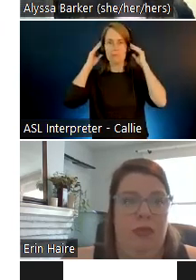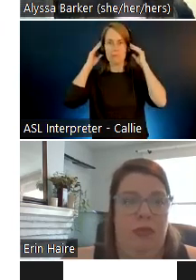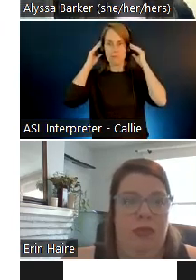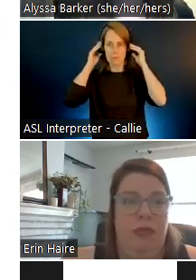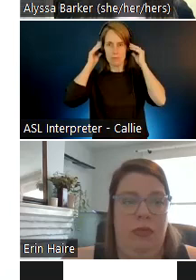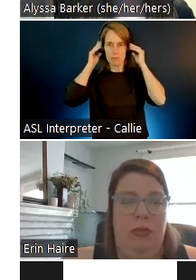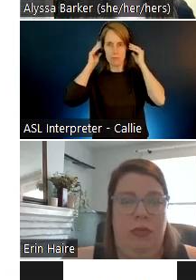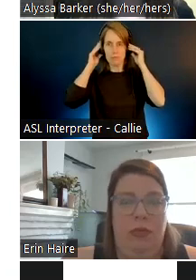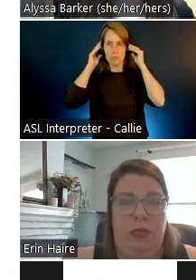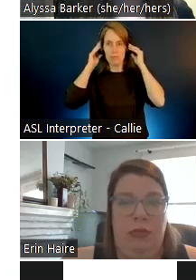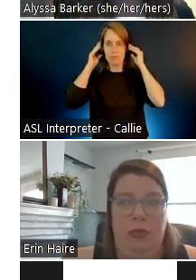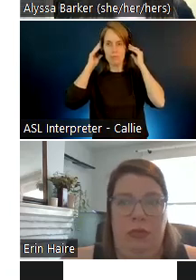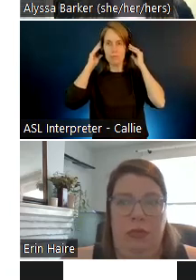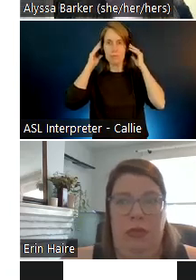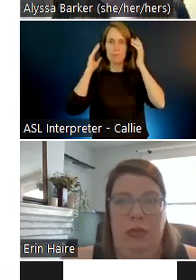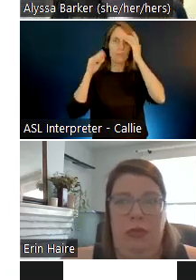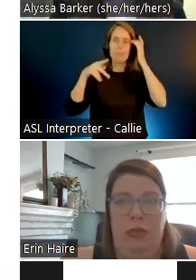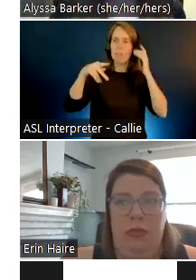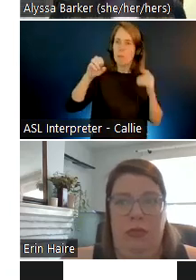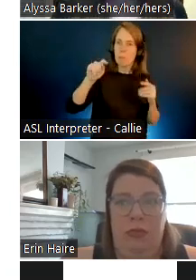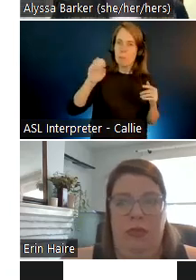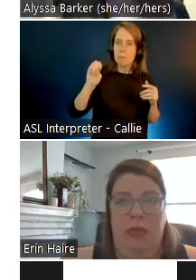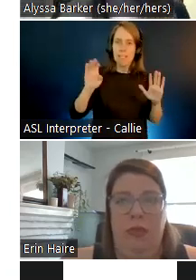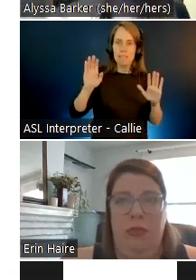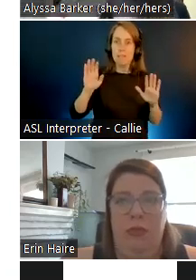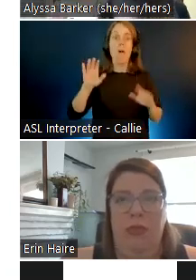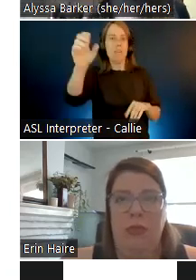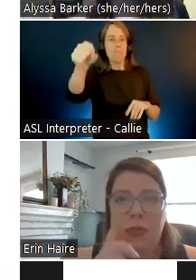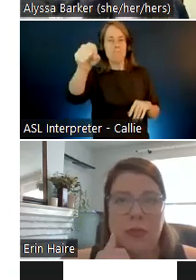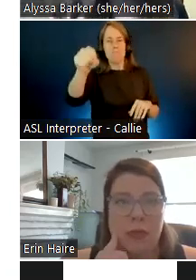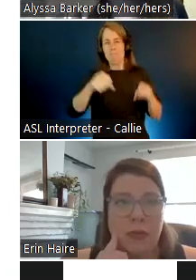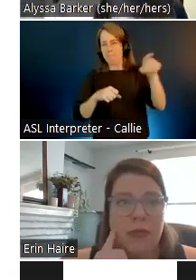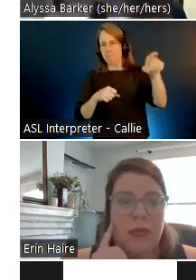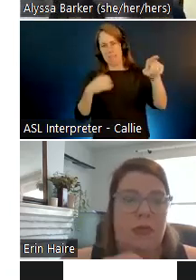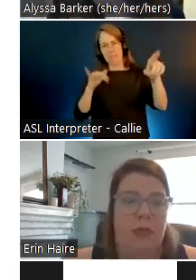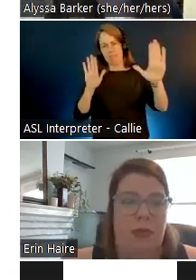Pete: yeah these are these are a couple of my favorites they're a little bit older